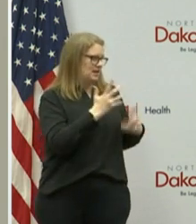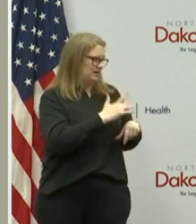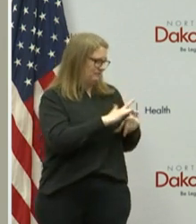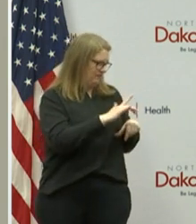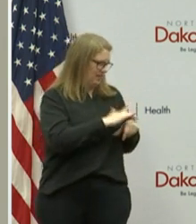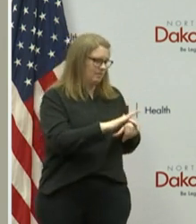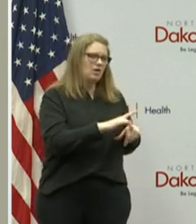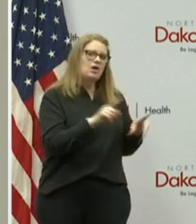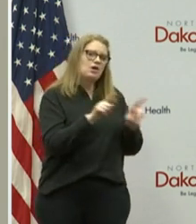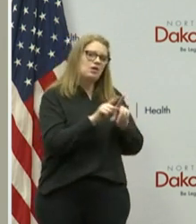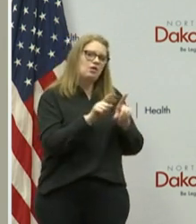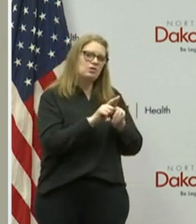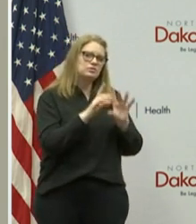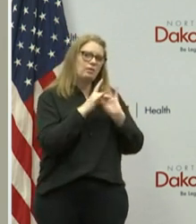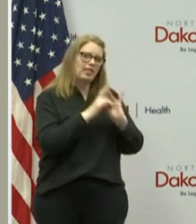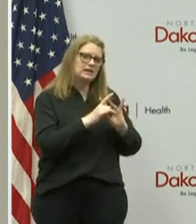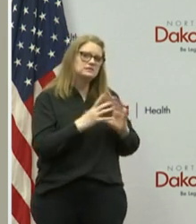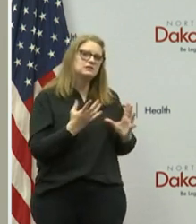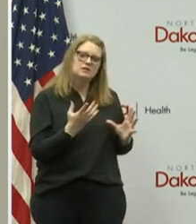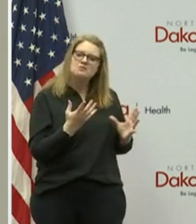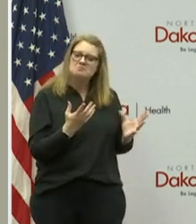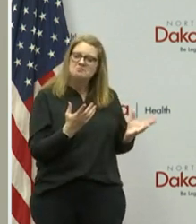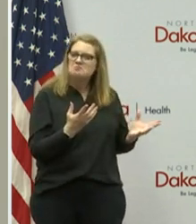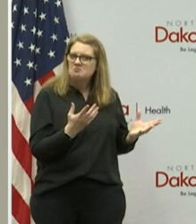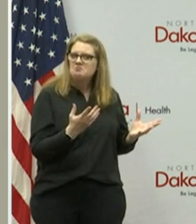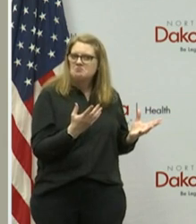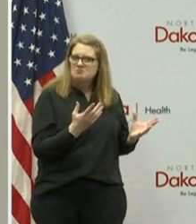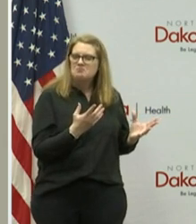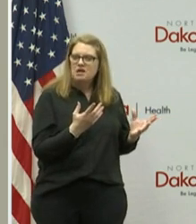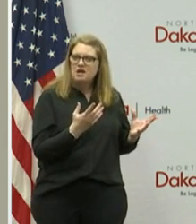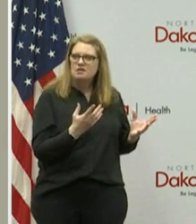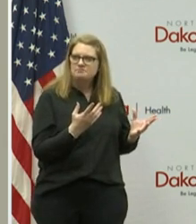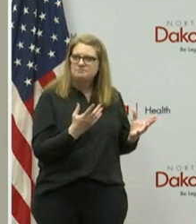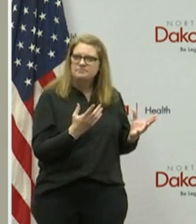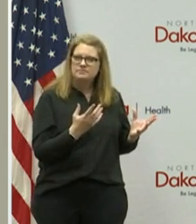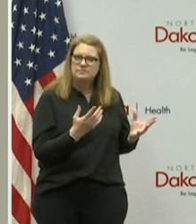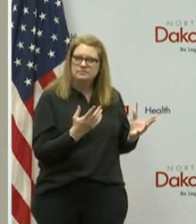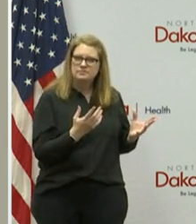REPLENISH STOCKS AND WE WERE IN GOOD POSITION WITH THE STATE MEDICAL CASH BEFORE WE STARTED,